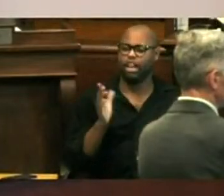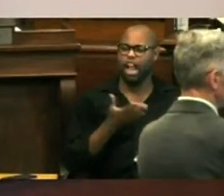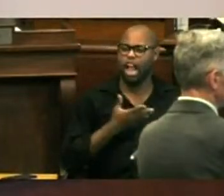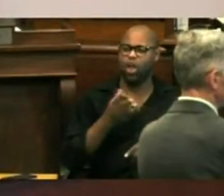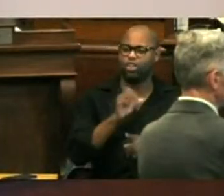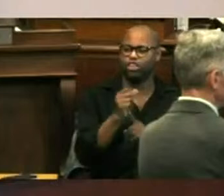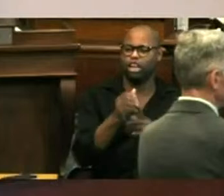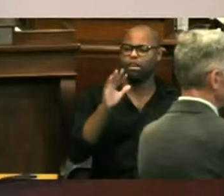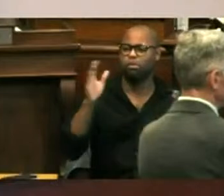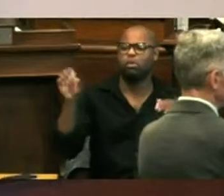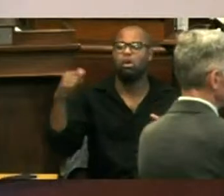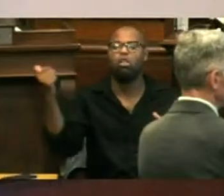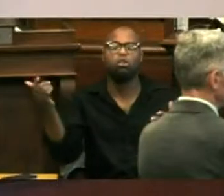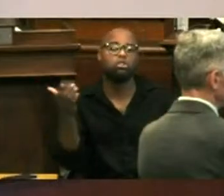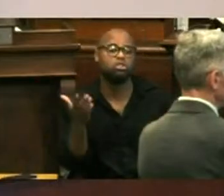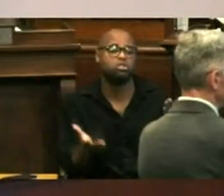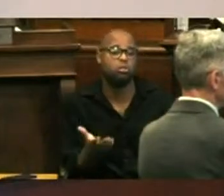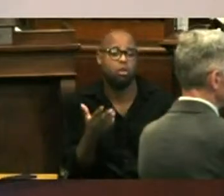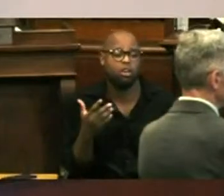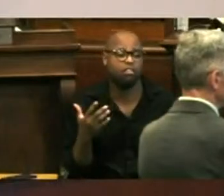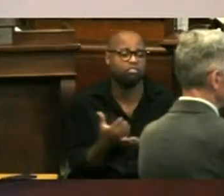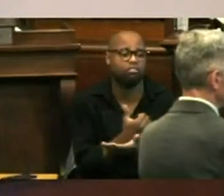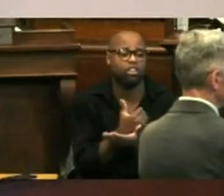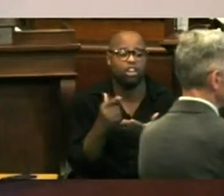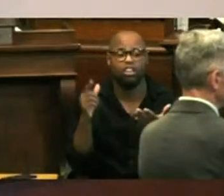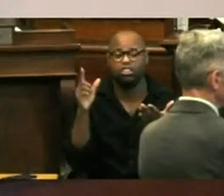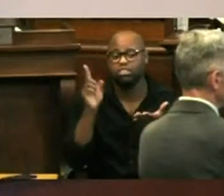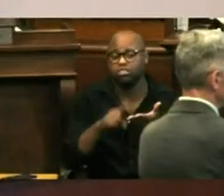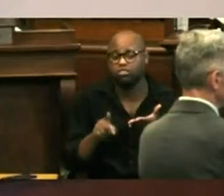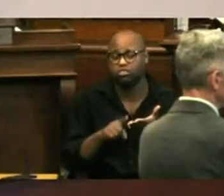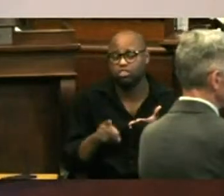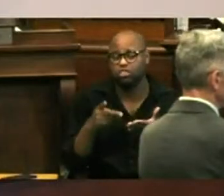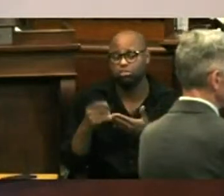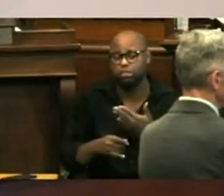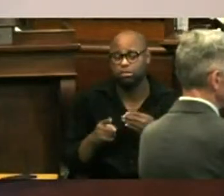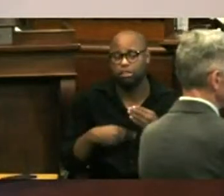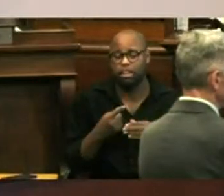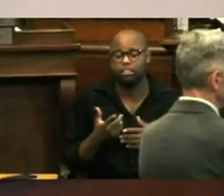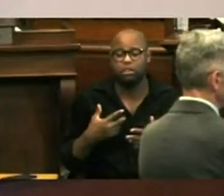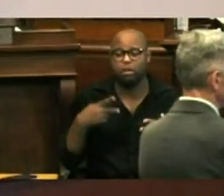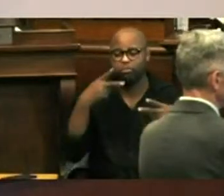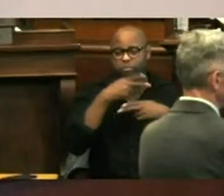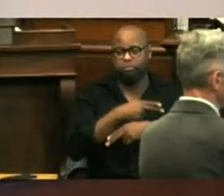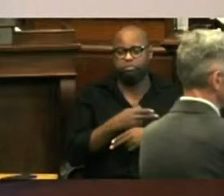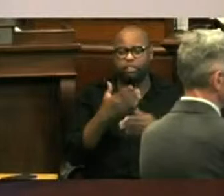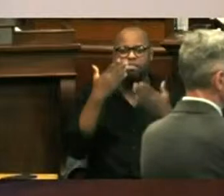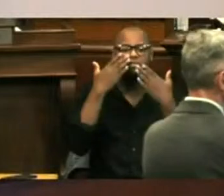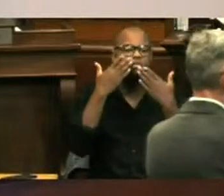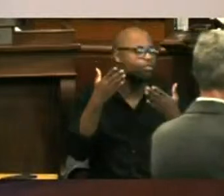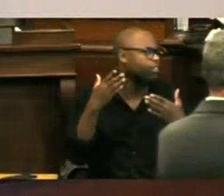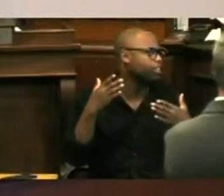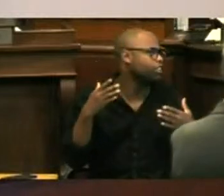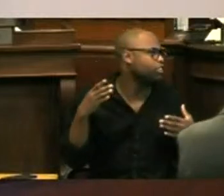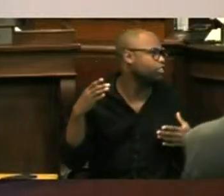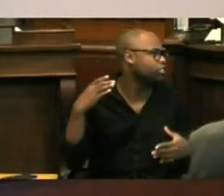it would be wise for us to know the difference in our situation than others. So maybe we can collaborate on some type of a